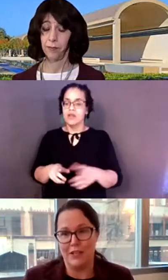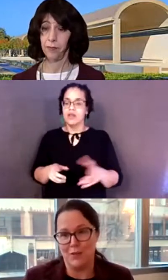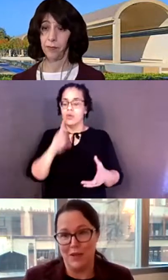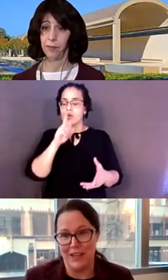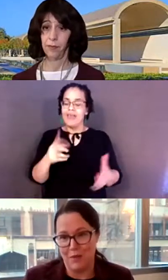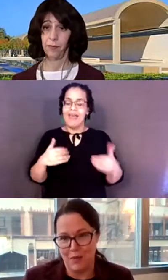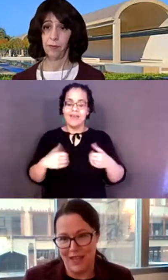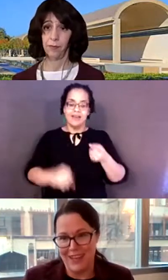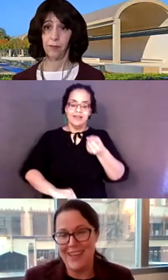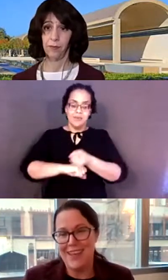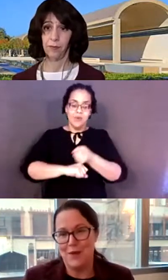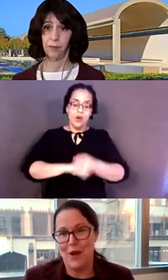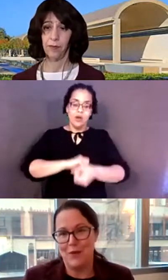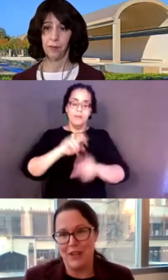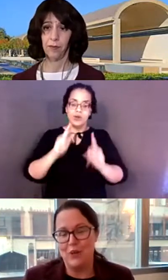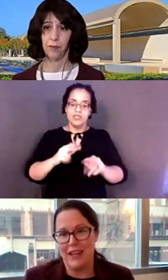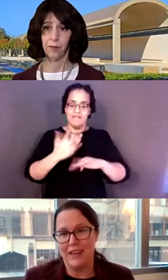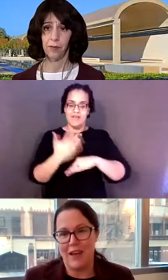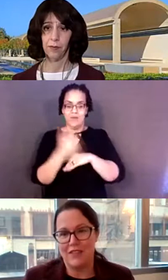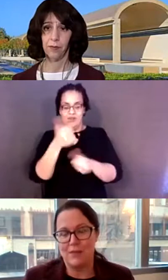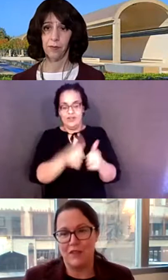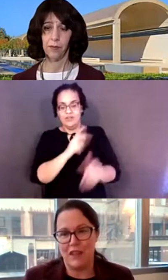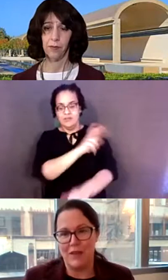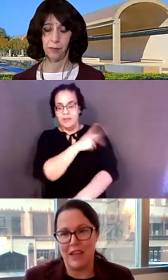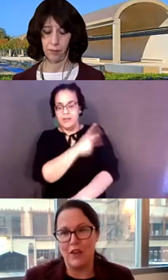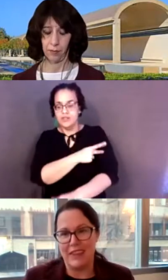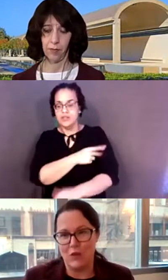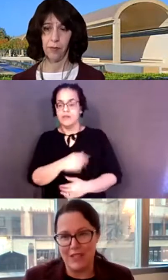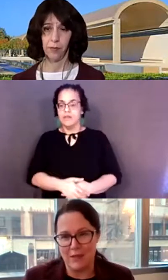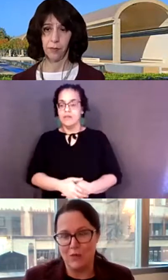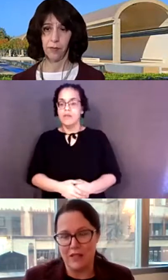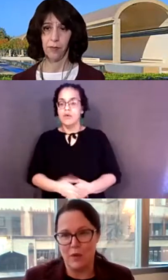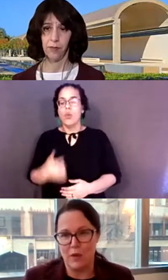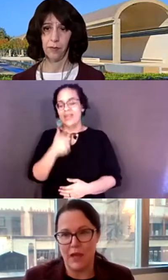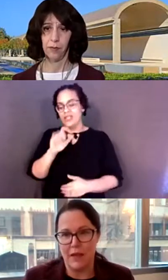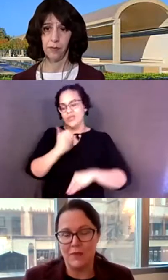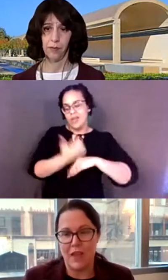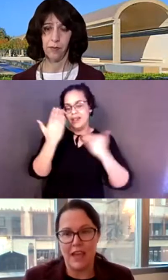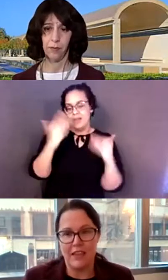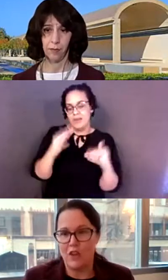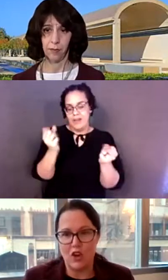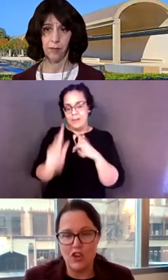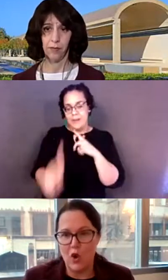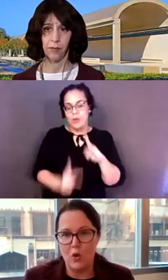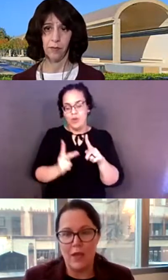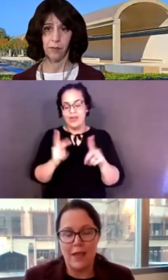room at a given point. We want, we knew we needed to have some sort of limit there and three seemed reasonable, but I think